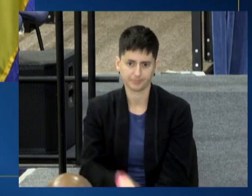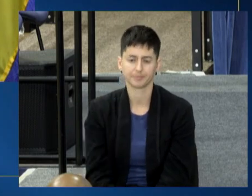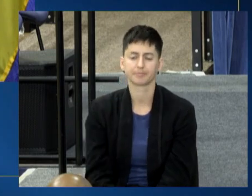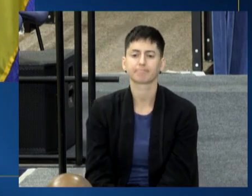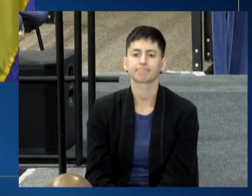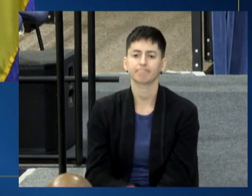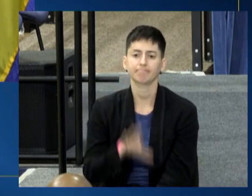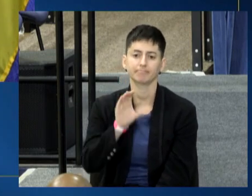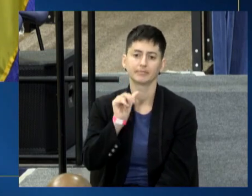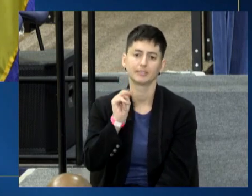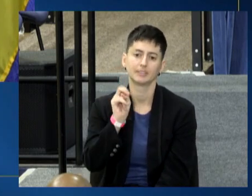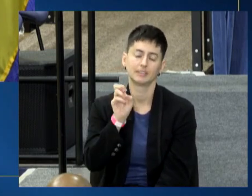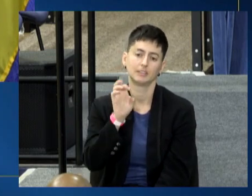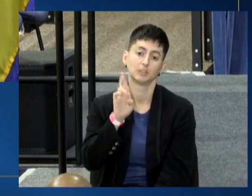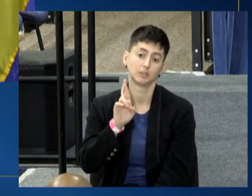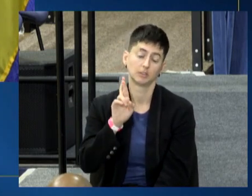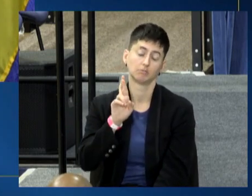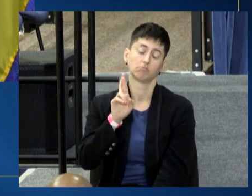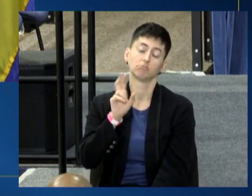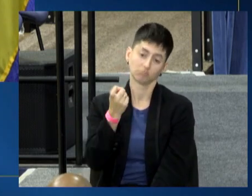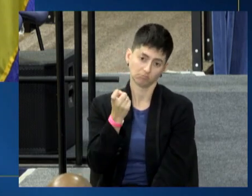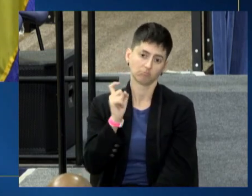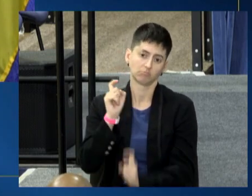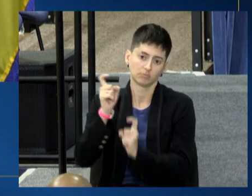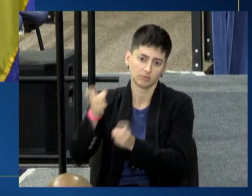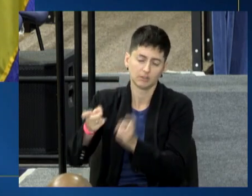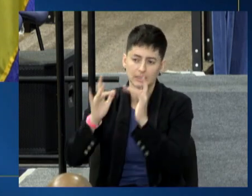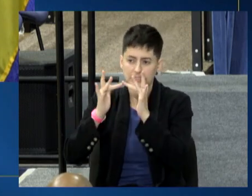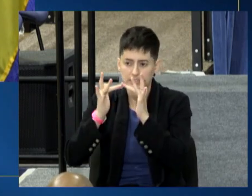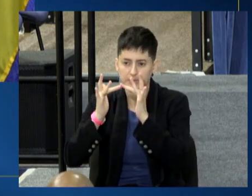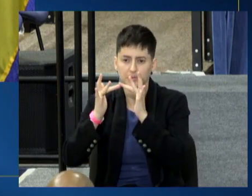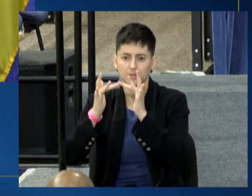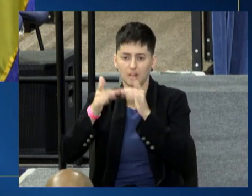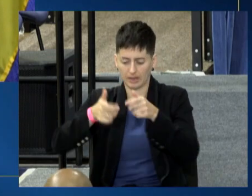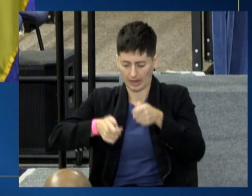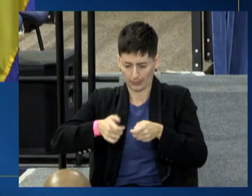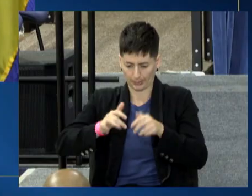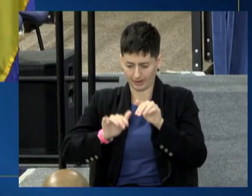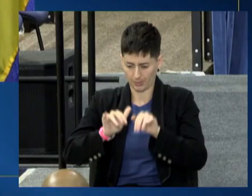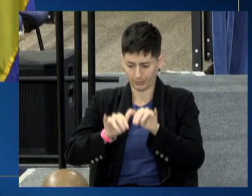navigation ROI calculator and the digitally enabled patient navigation blueprint, which